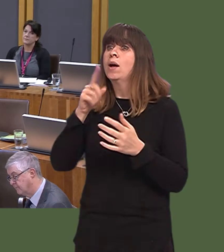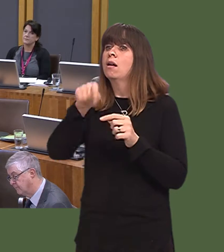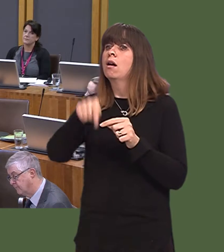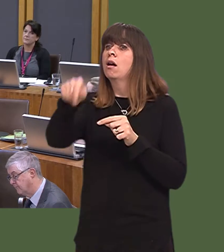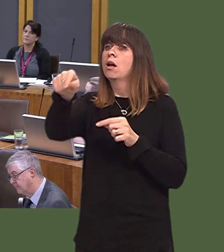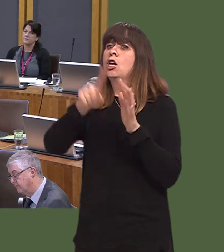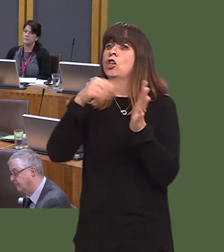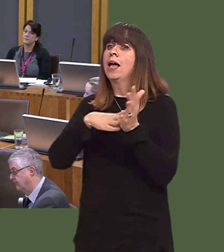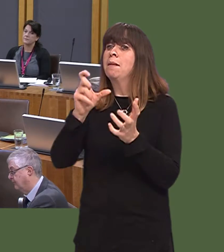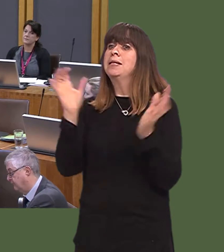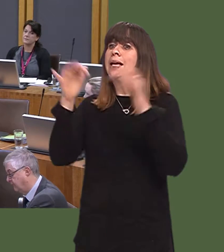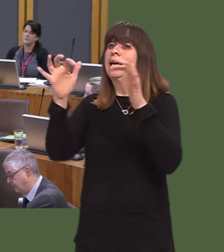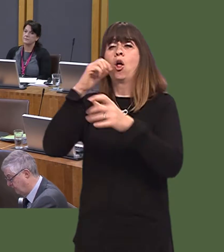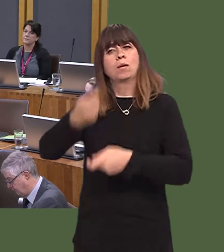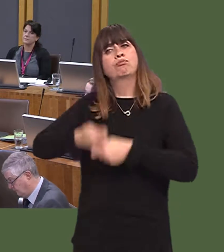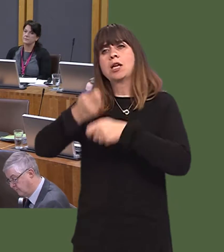Julie Morgan: I thank the First Minister for that response.